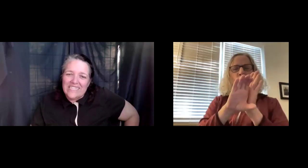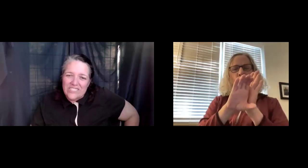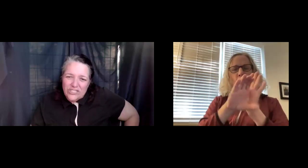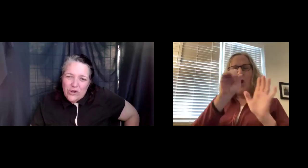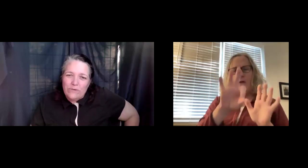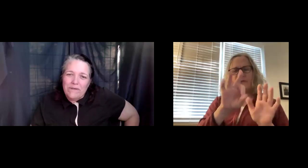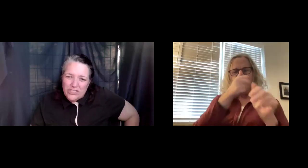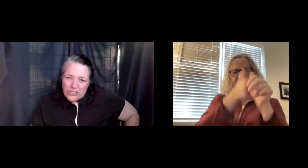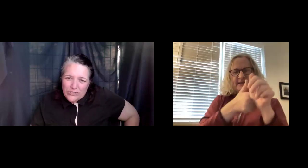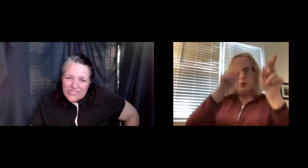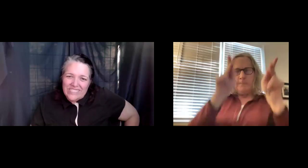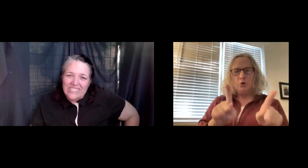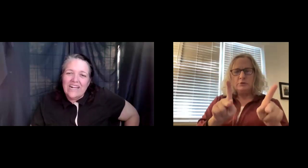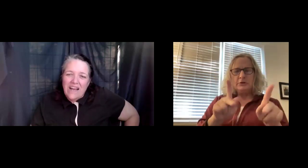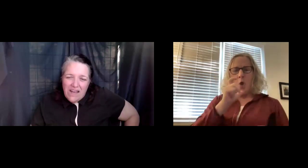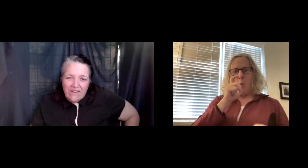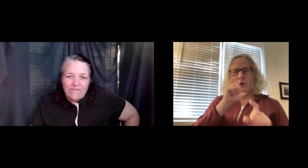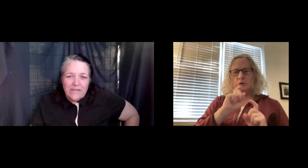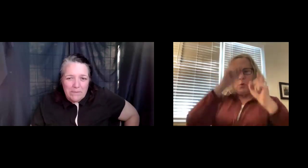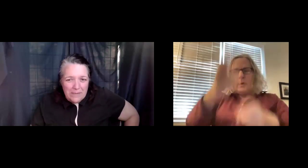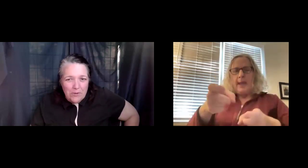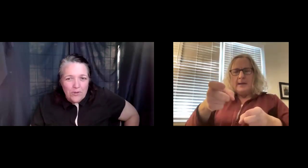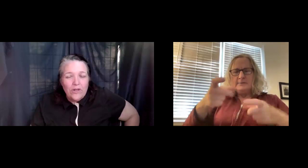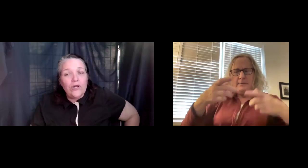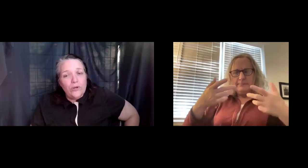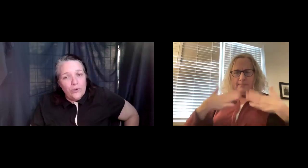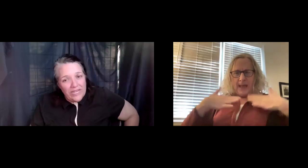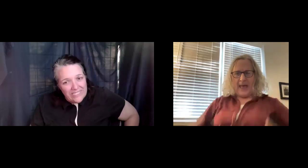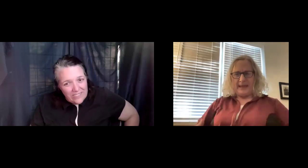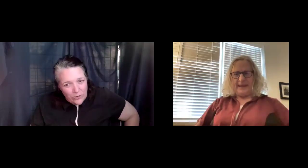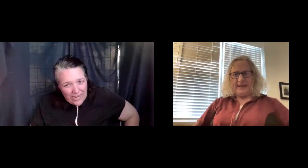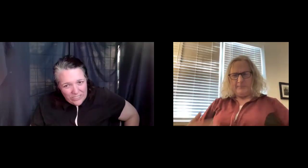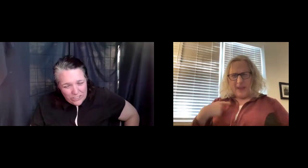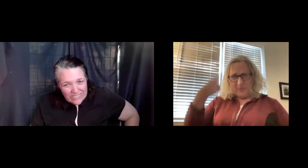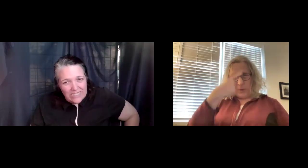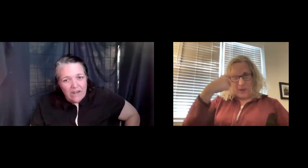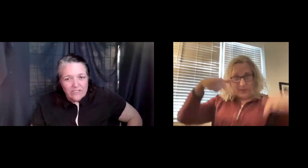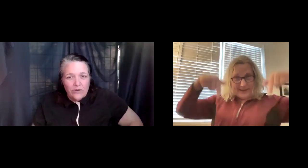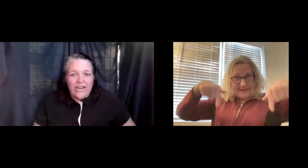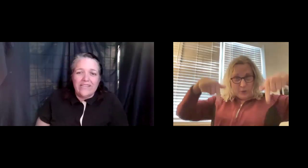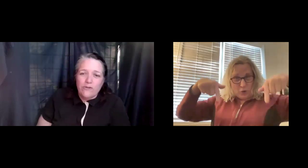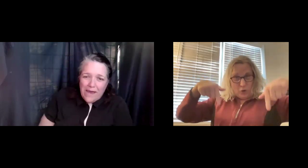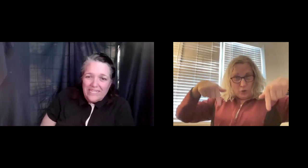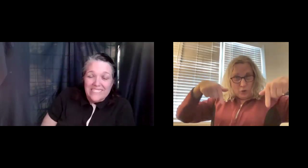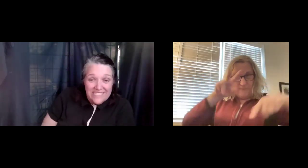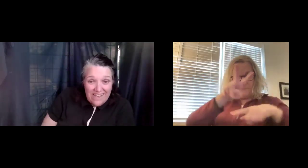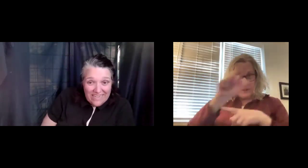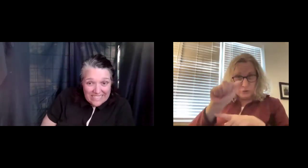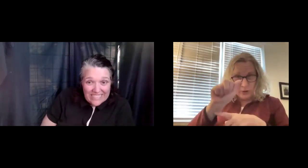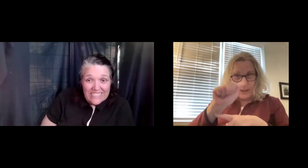showed pictures of the people who had done donations, of donating their bodies